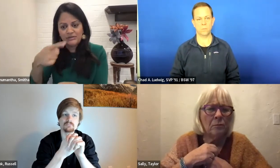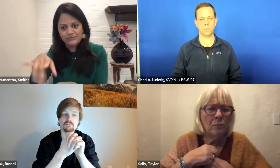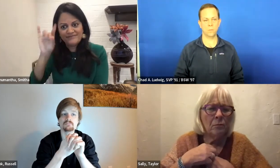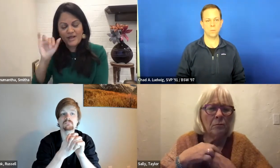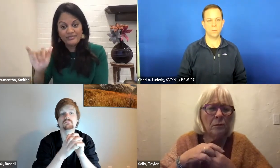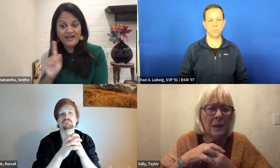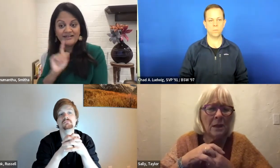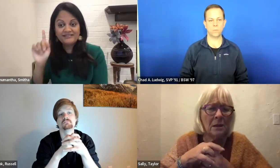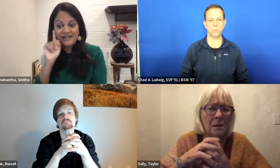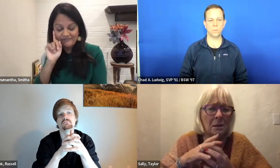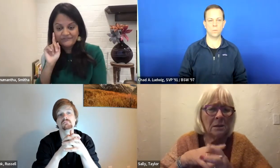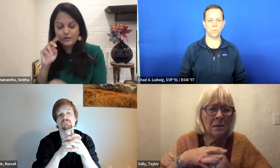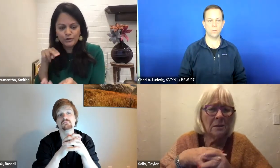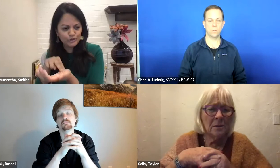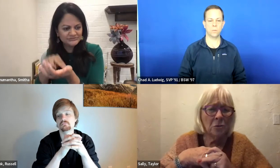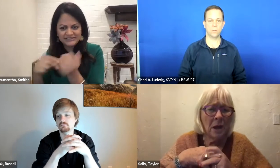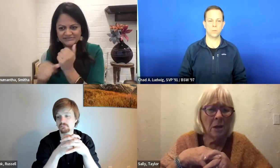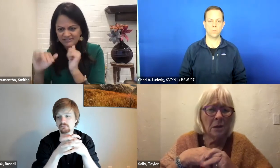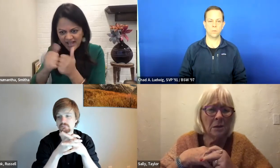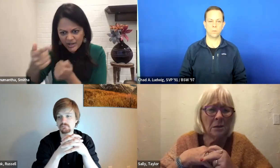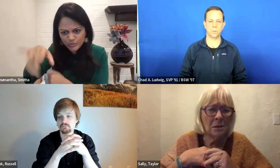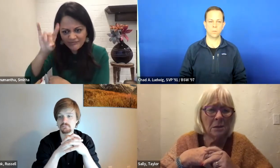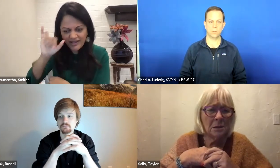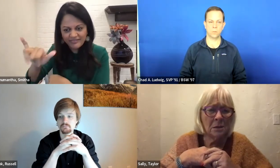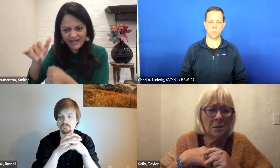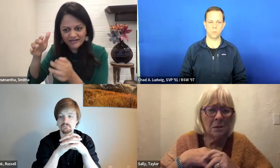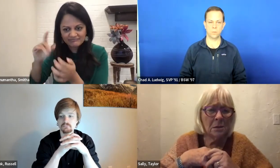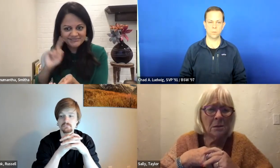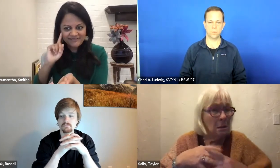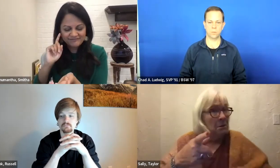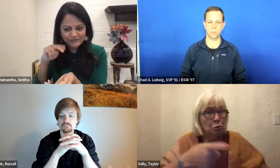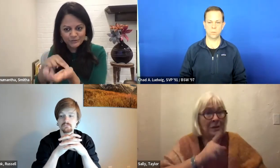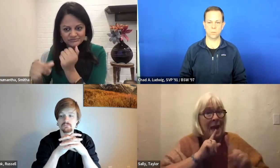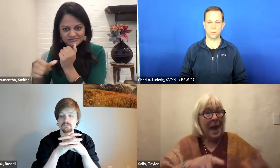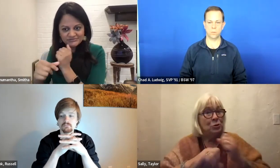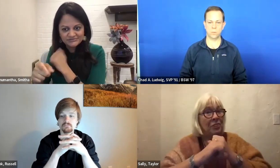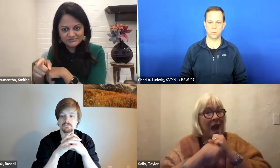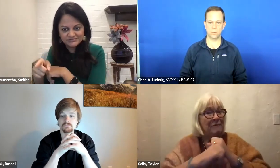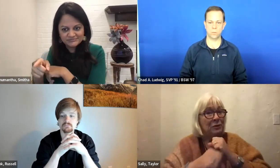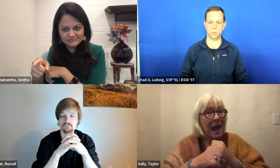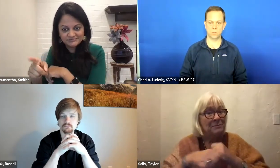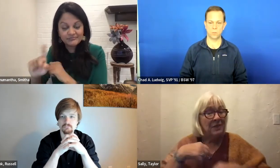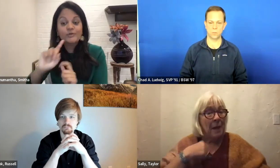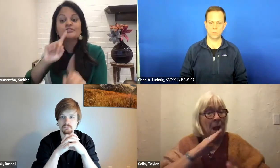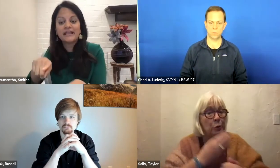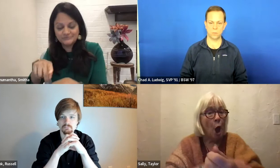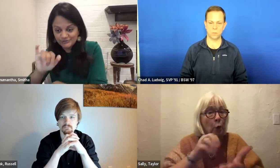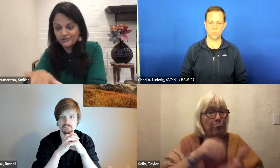Excuse me for interrupting, but, you know, you said you found that Deaf nursing assistant, but how did you find them?